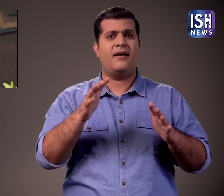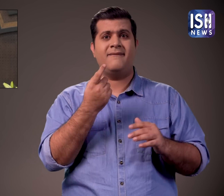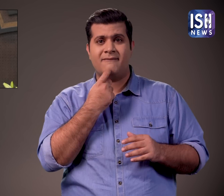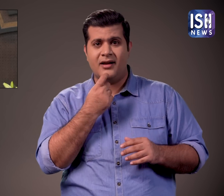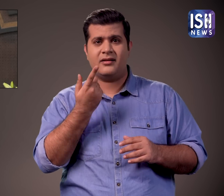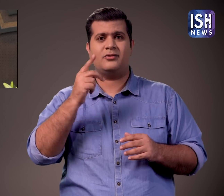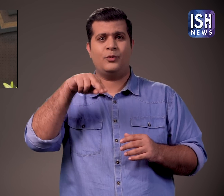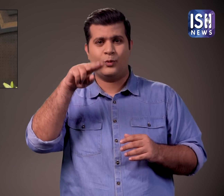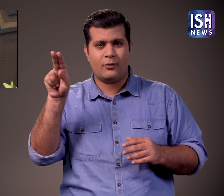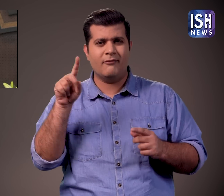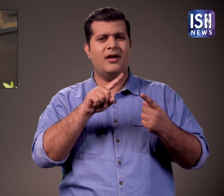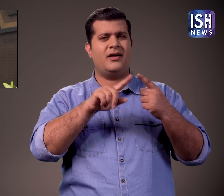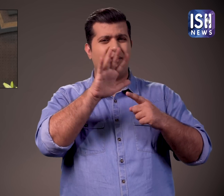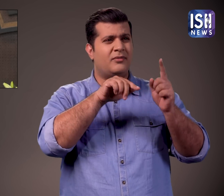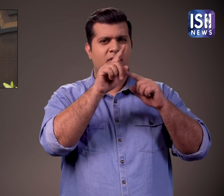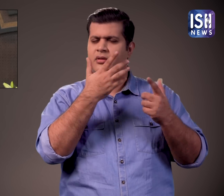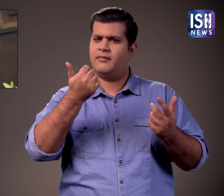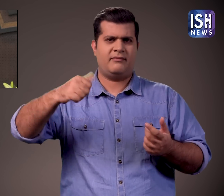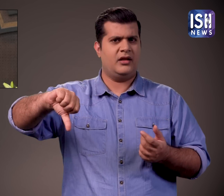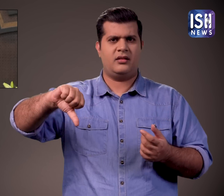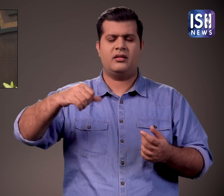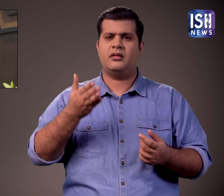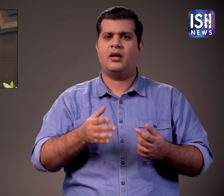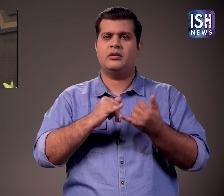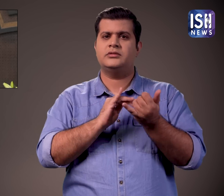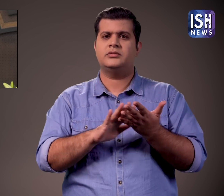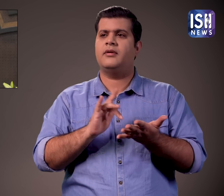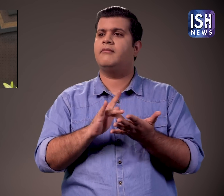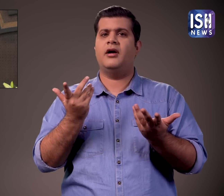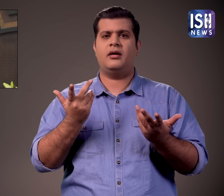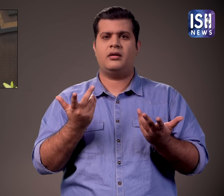Her visa to Norway and other European countries have also been rejected. Where is Sheikh Hasina then?